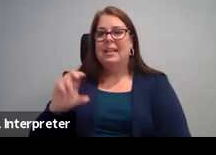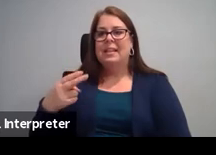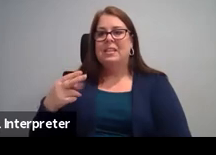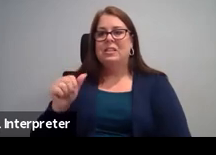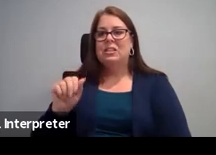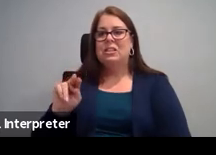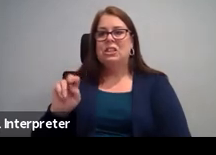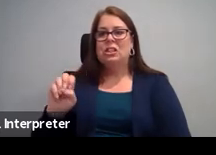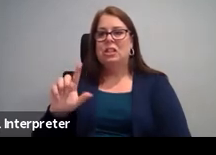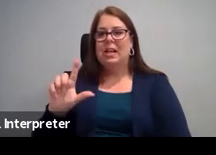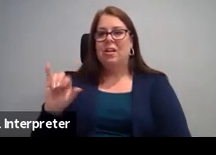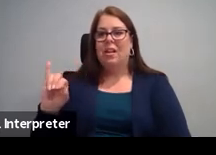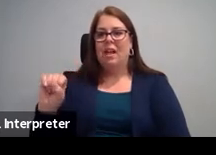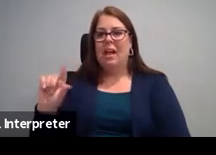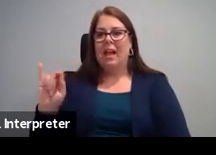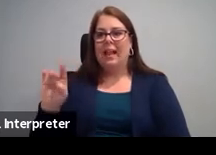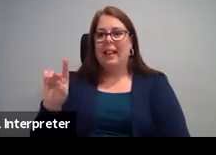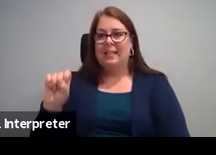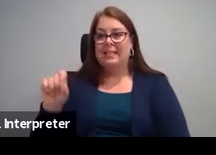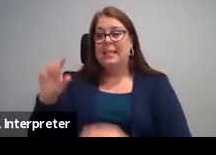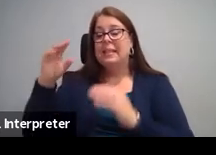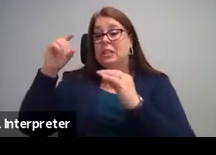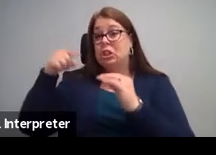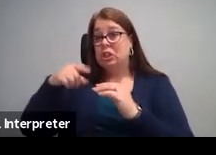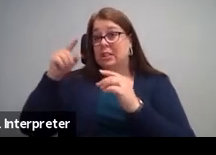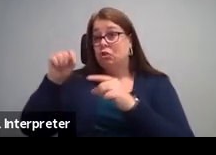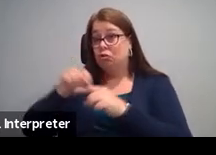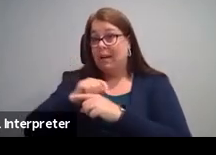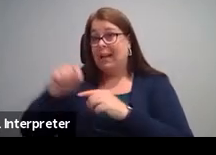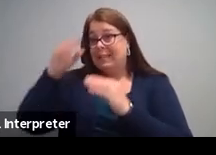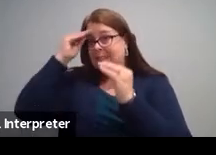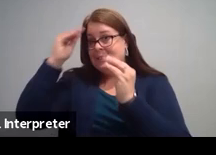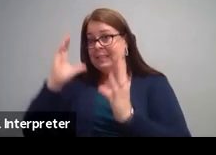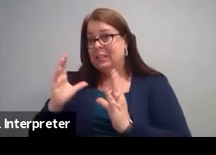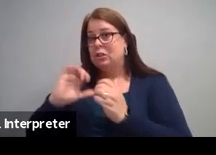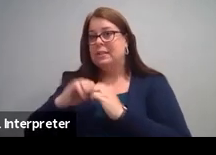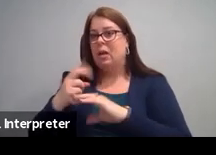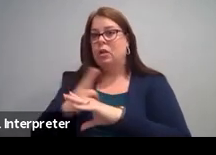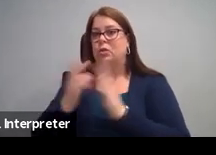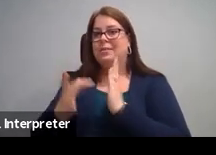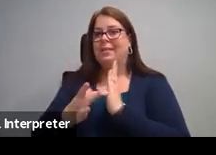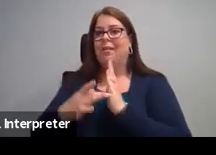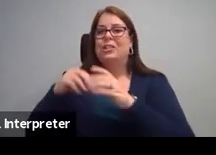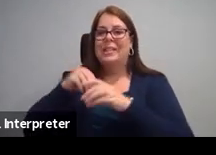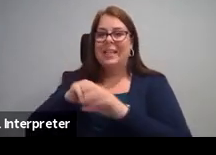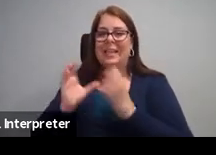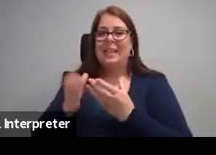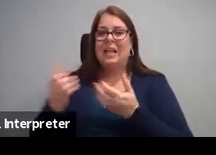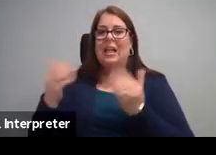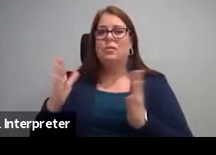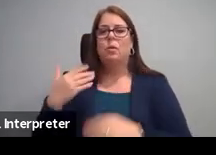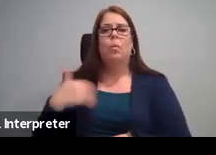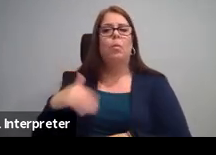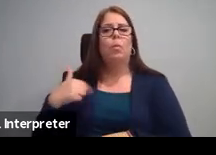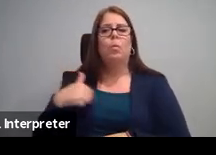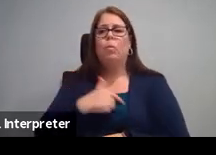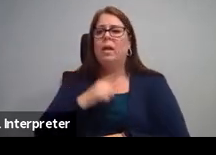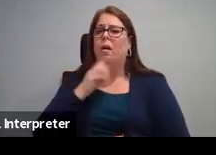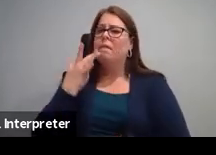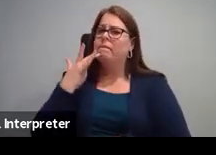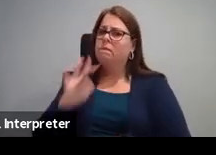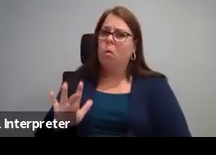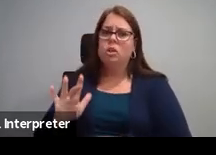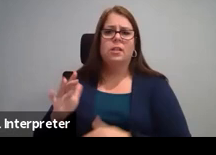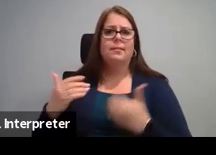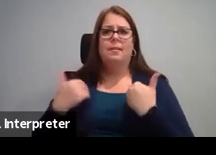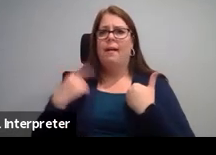Laurie Arnold: training them and use of technology in the classroom. So she's just has so much knowledge and we're very fortunate to have her helping us do the course design element. It's a